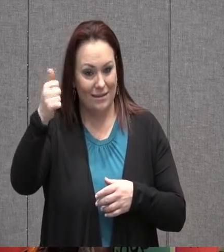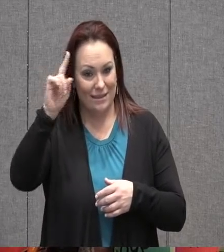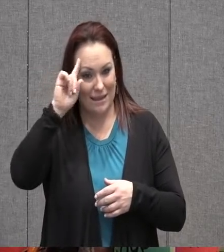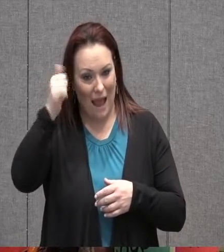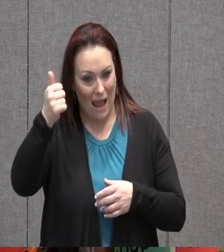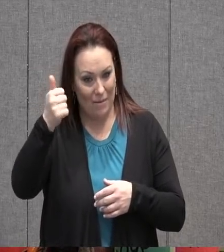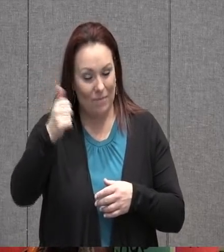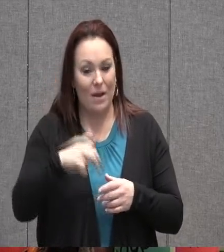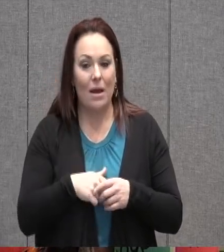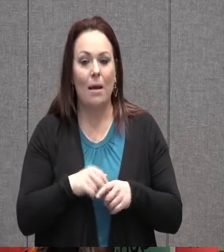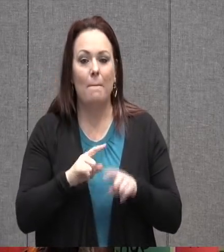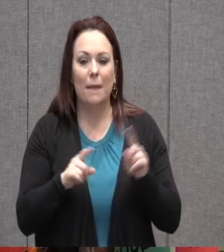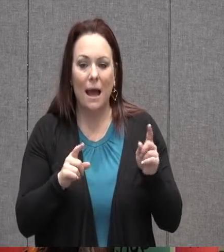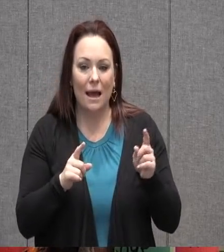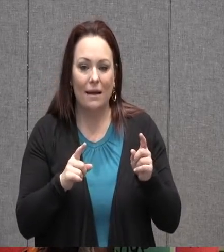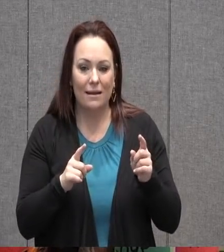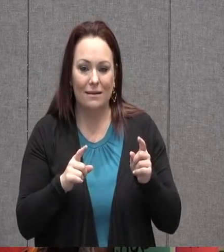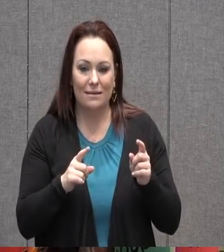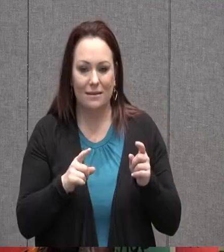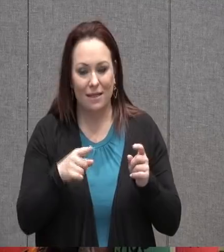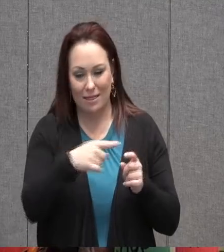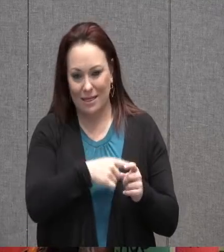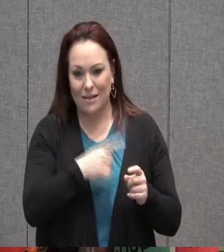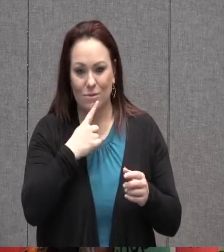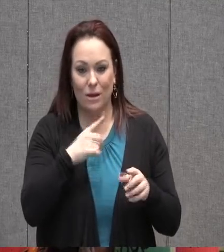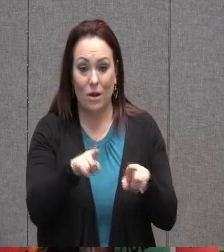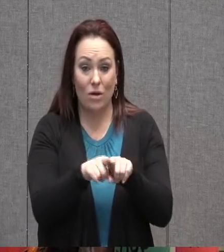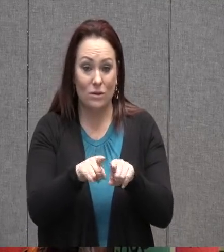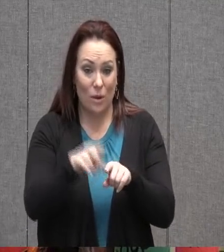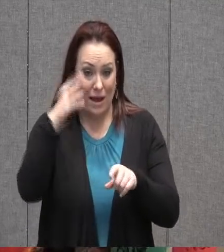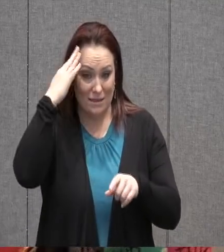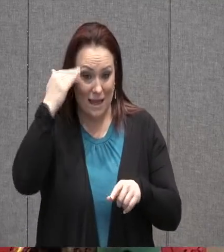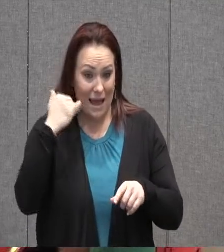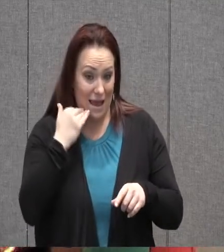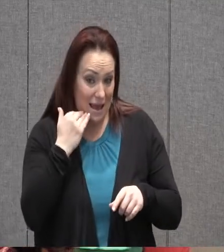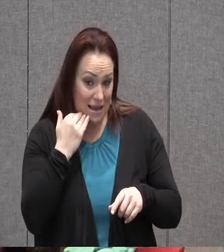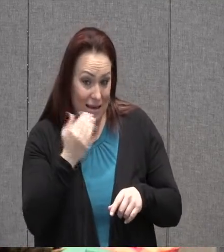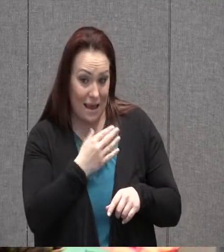But this coin also has a head and a tail.